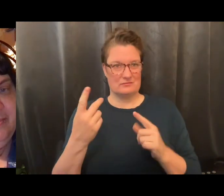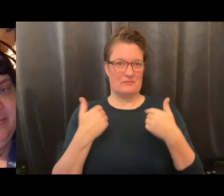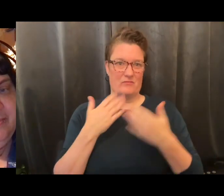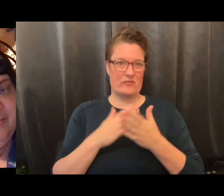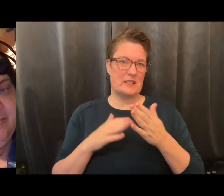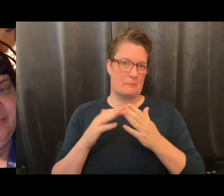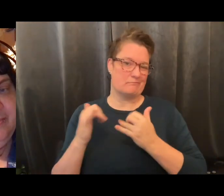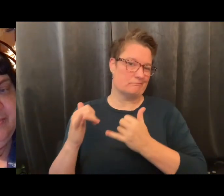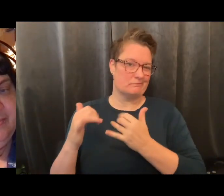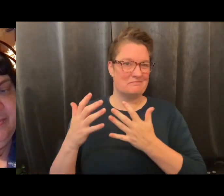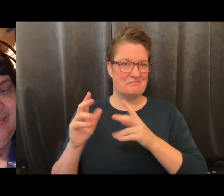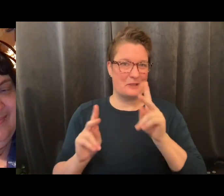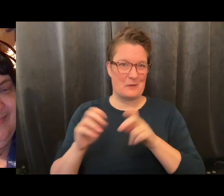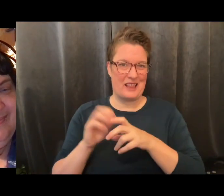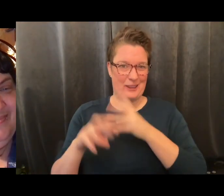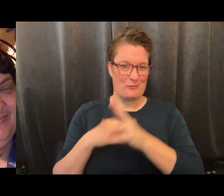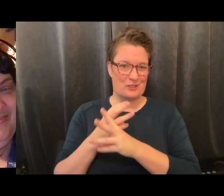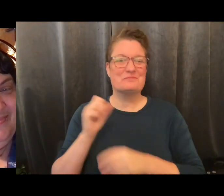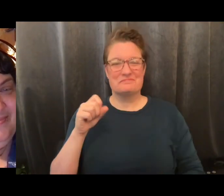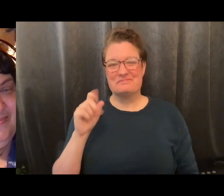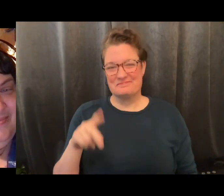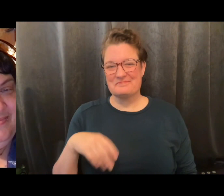Yeah, all right, well, I'm going to read your bio.